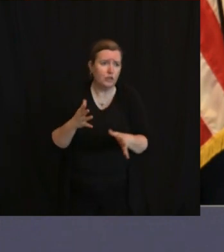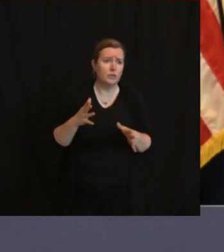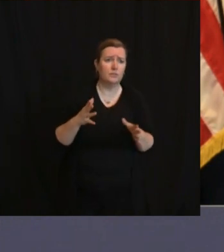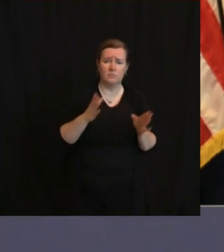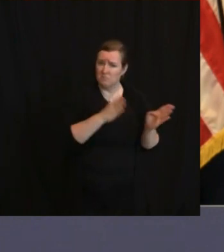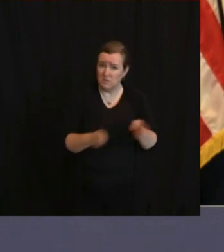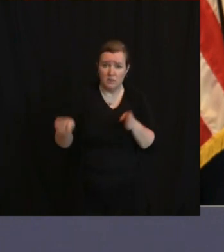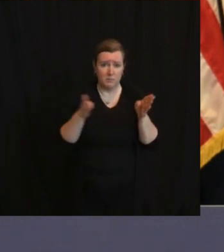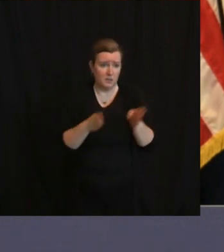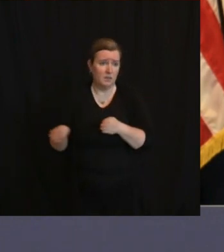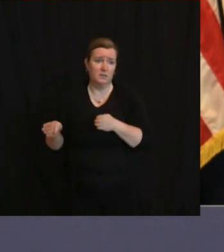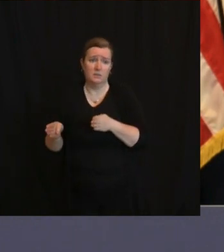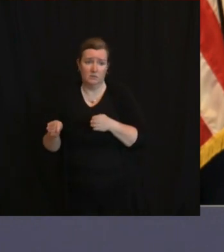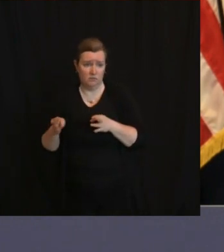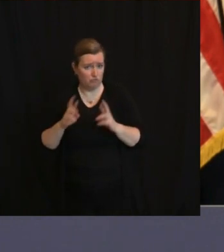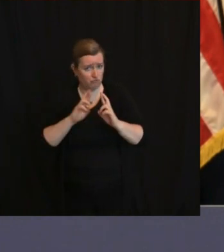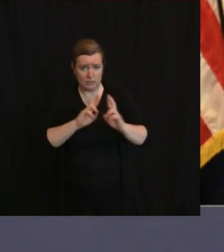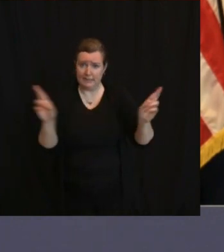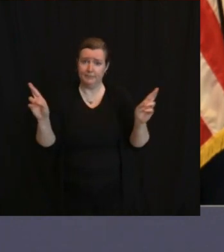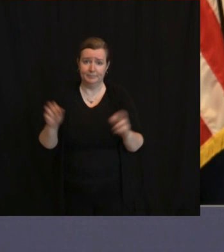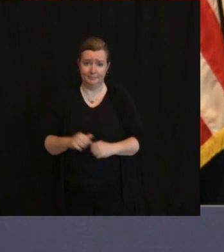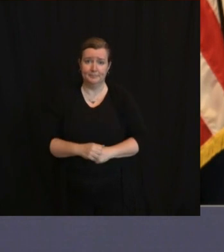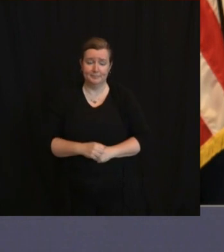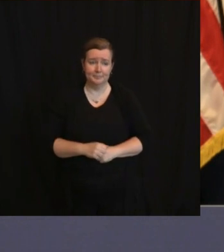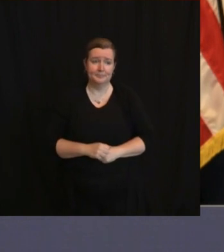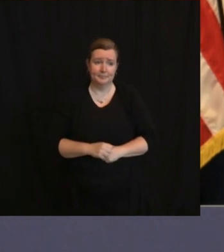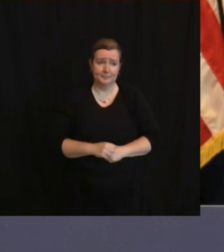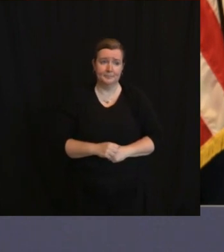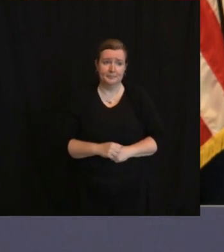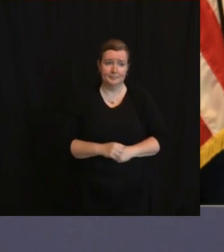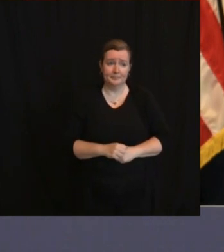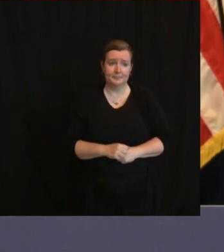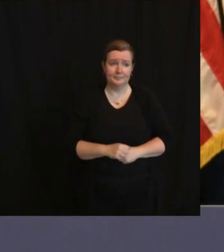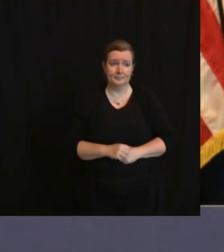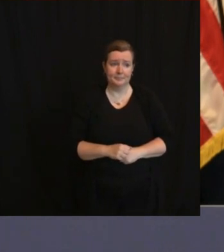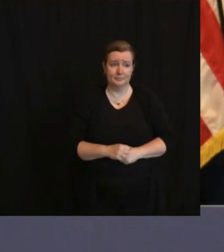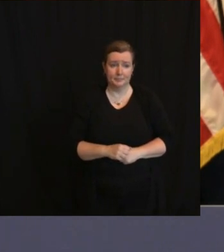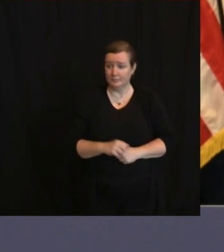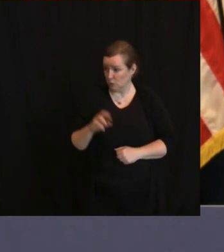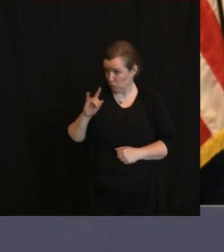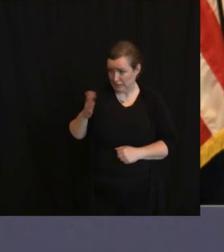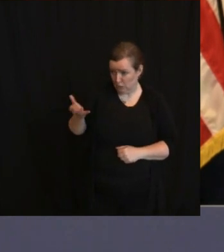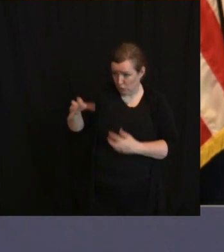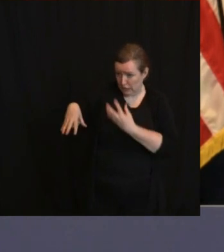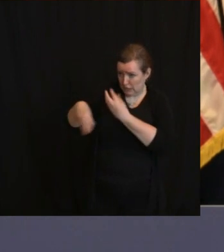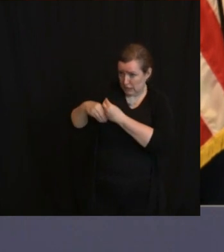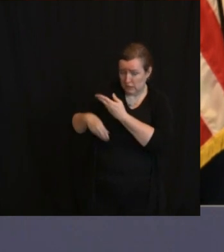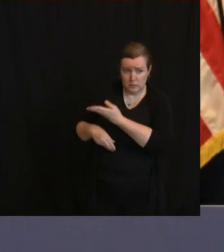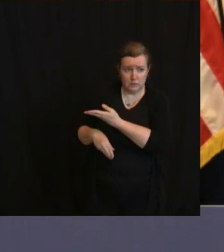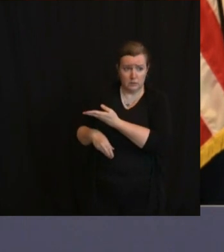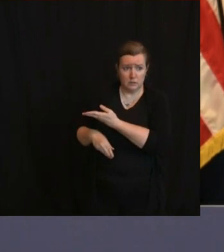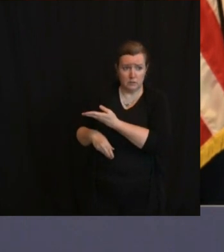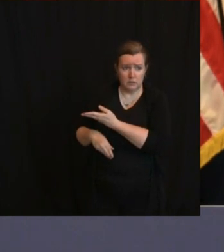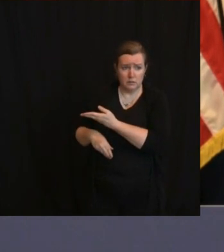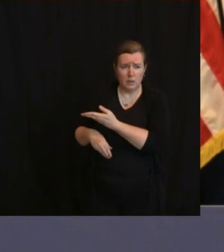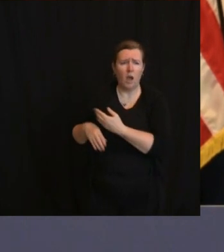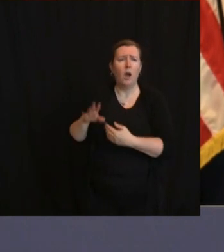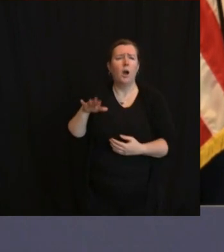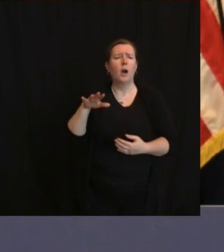FROM THE FEDS PEDESTRIAN CAPACITY, VENTILATOR, PPE, KEEPING VOLUNTEERS IN THE GAME IN TERMS OF HEALTH CARE WORKERS AND THE SURGE.